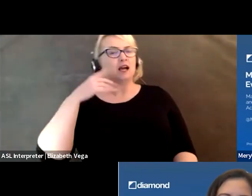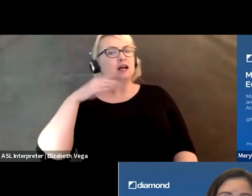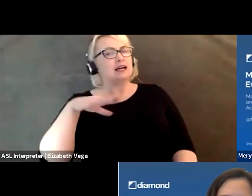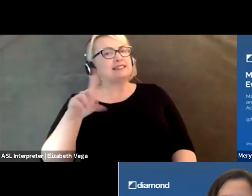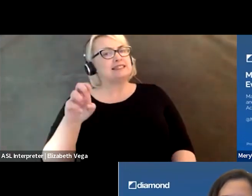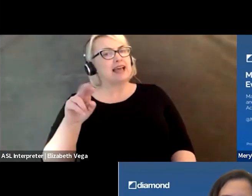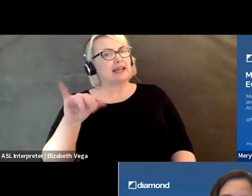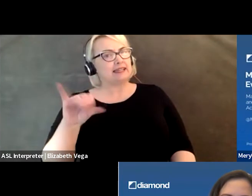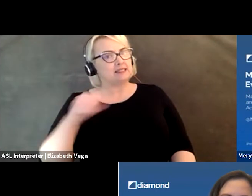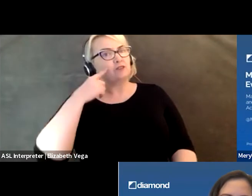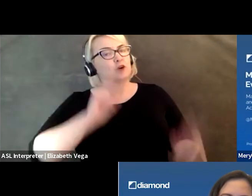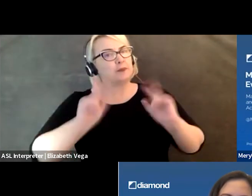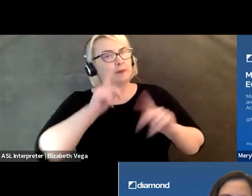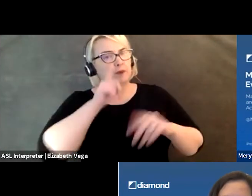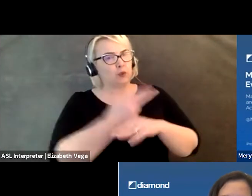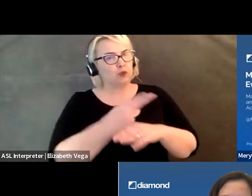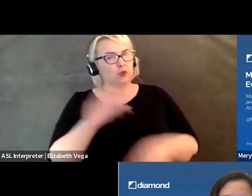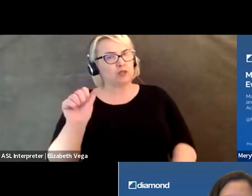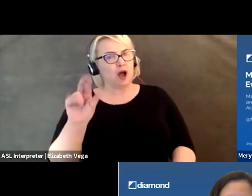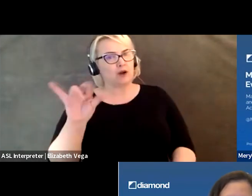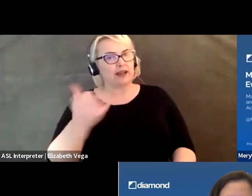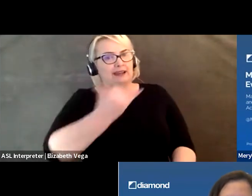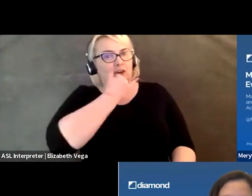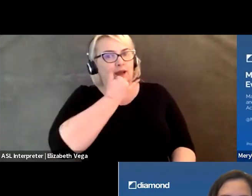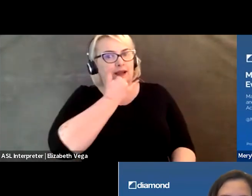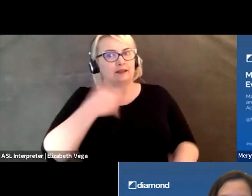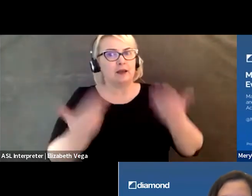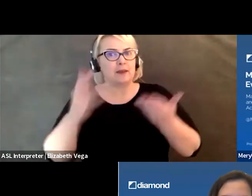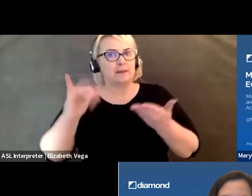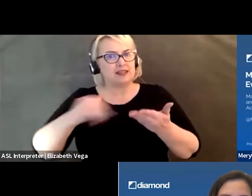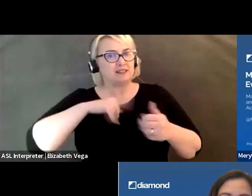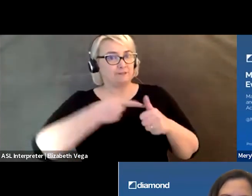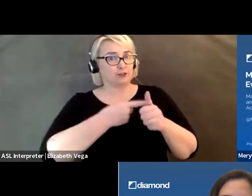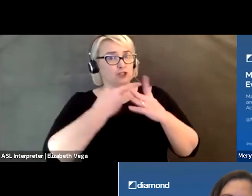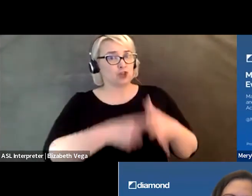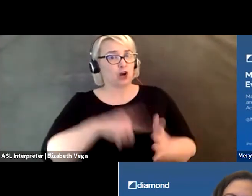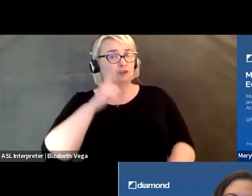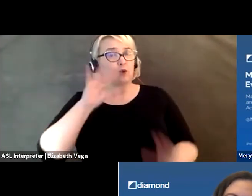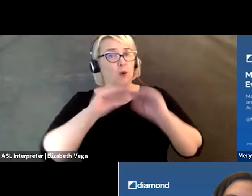incorrectly, perhaps it's a first start for many organizations and companies who are getting into accessibility and see ARIA as a way in.